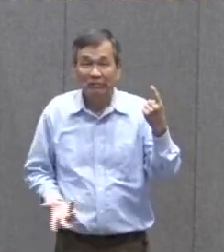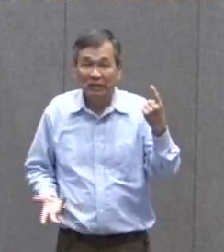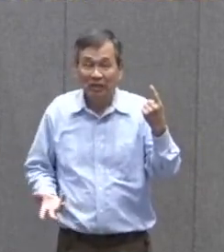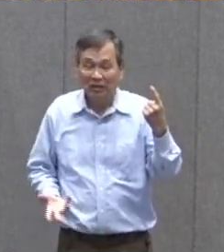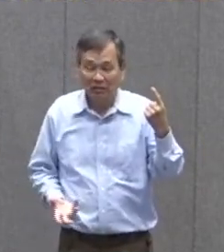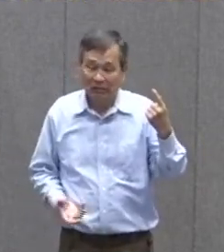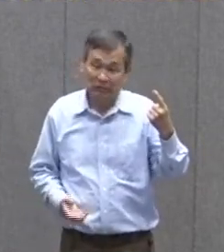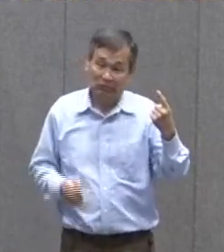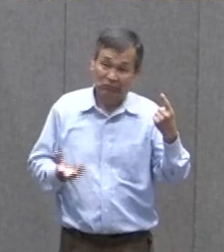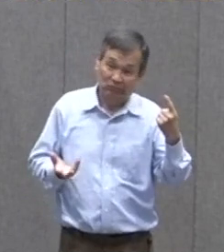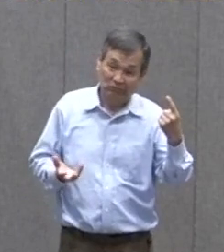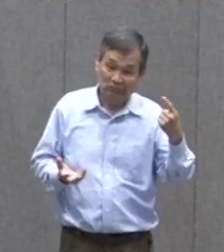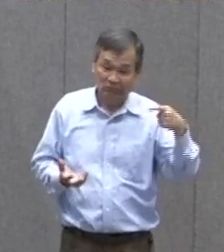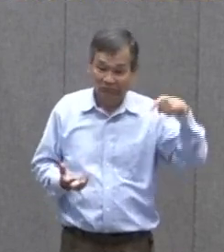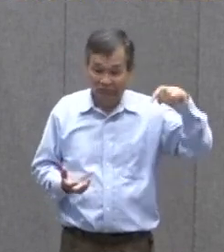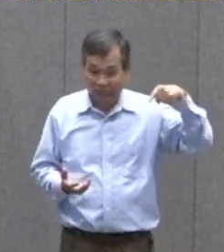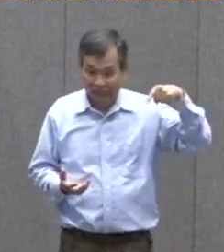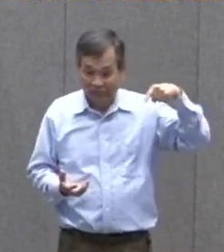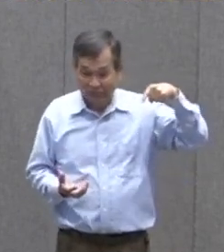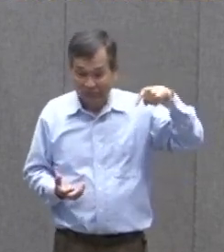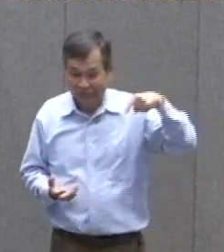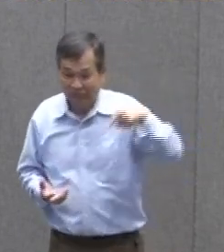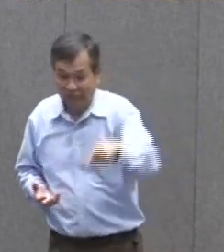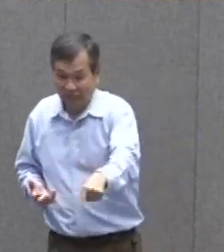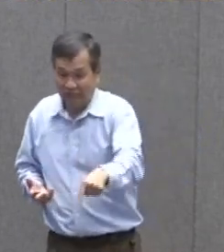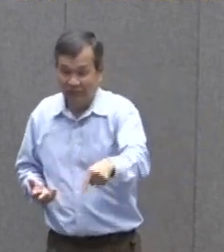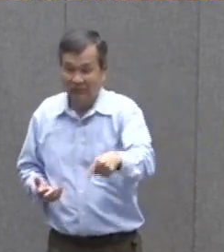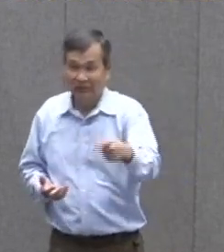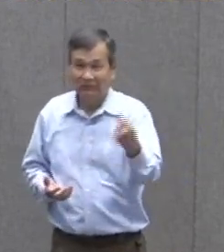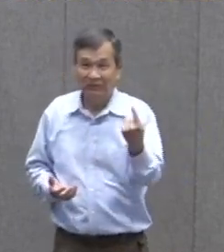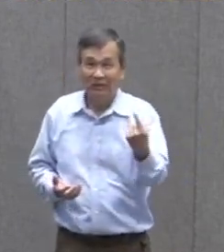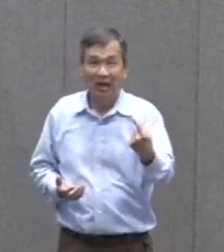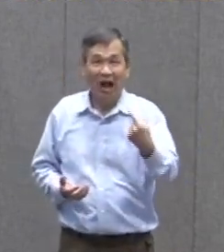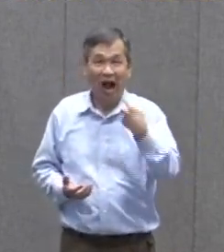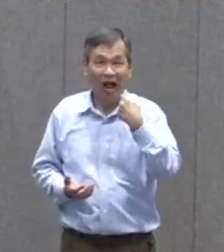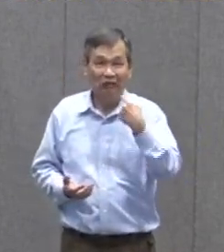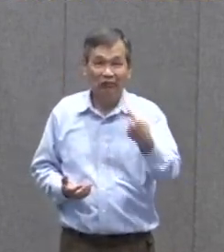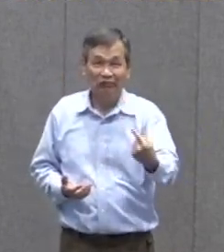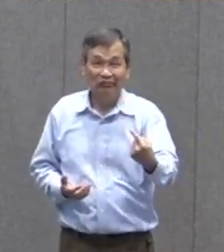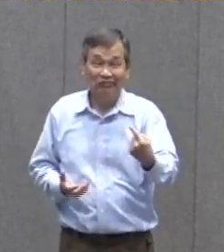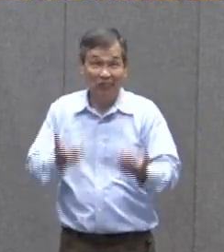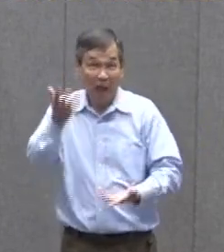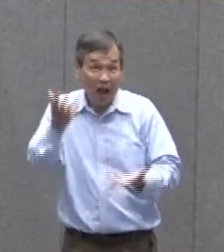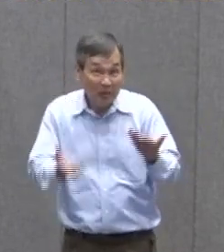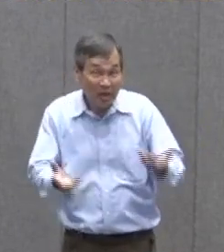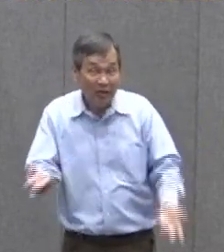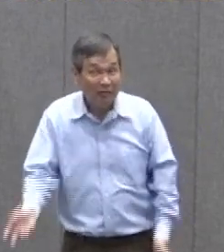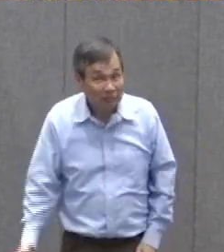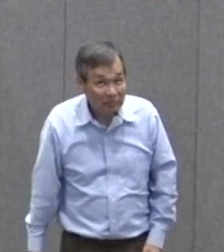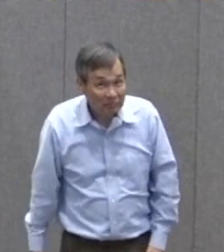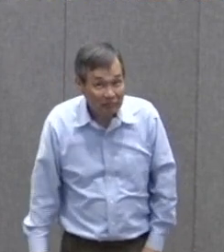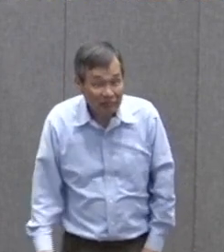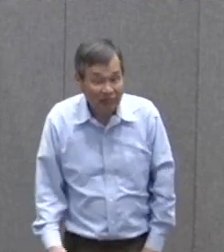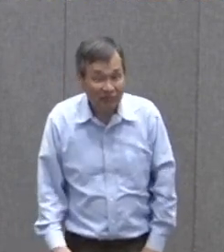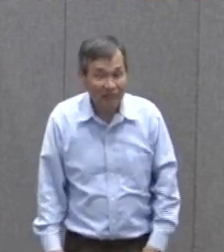I'm thinking you could stab something and maybe pick it up, but I don't know if you